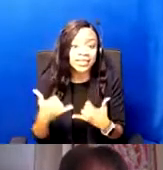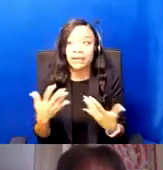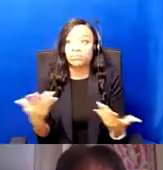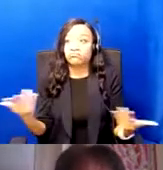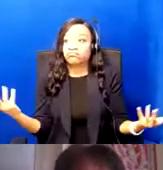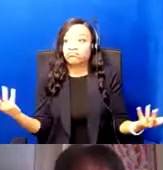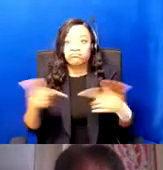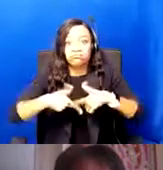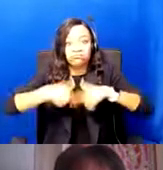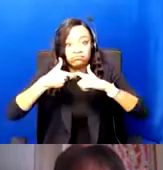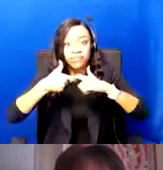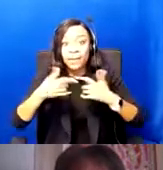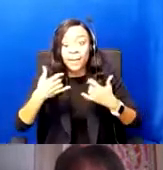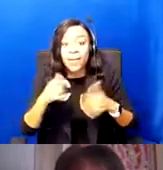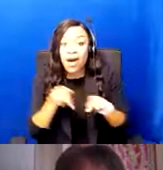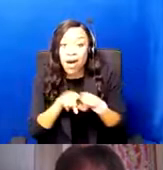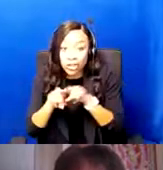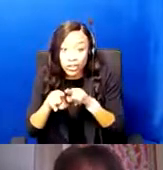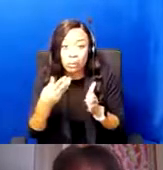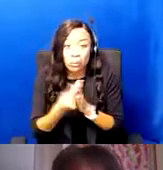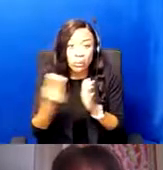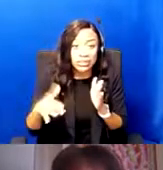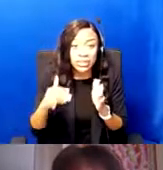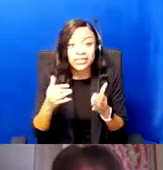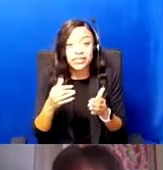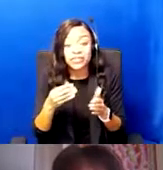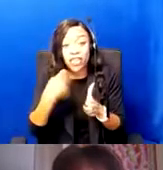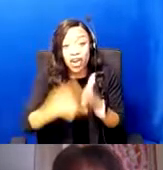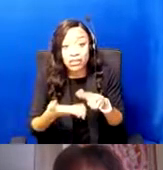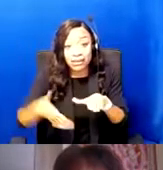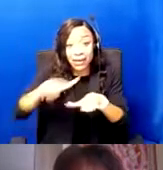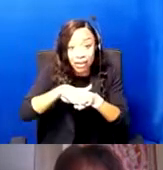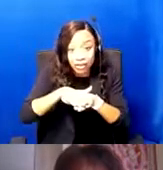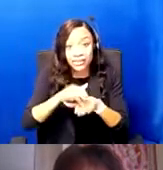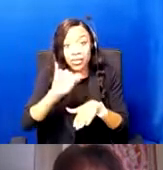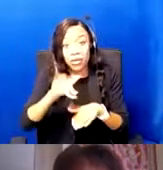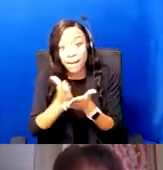visas will cost more in general. So it's going to add to the budget. And I'm just wondering,